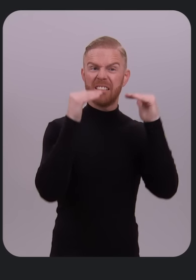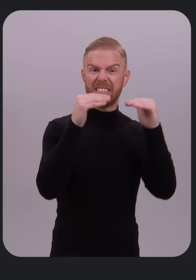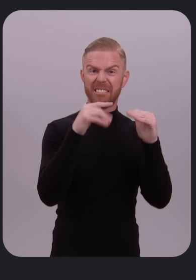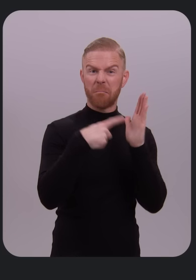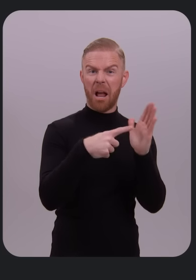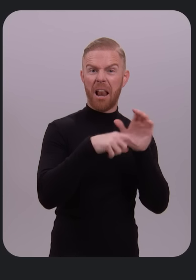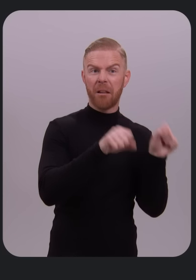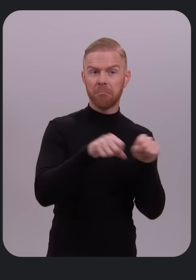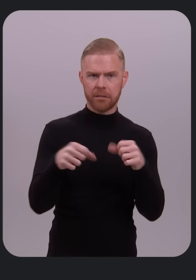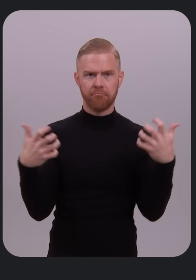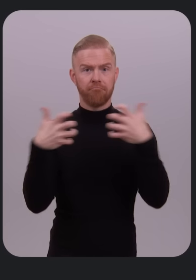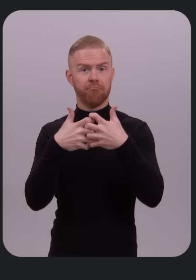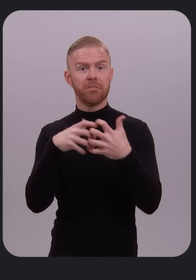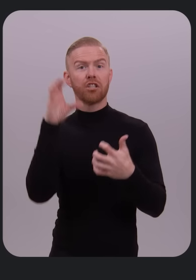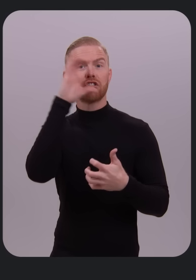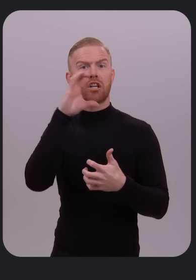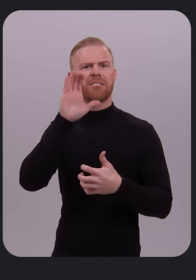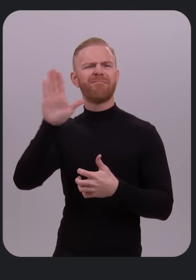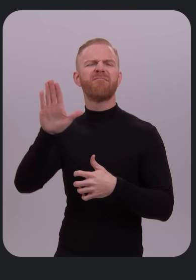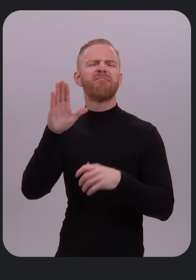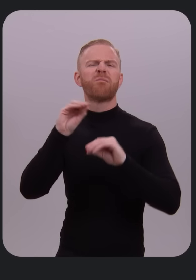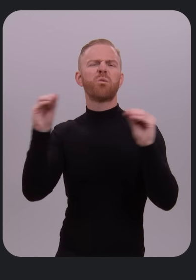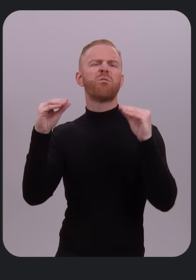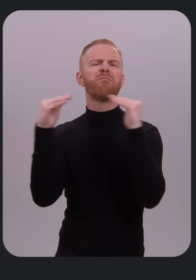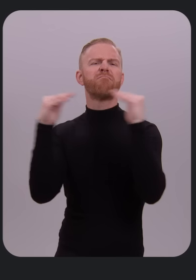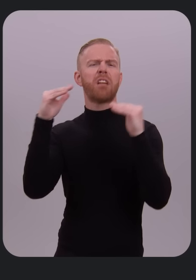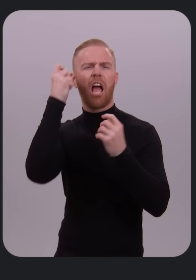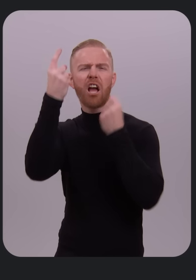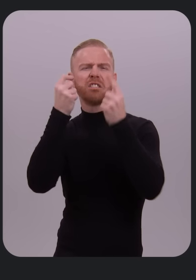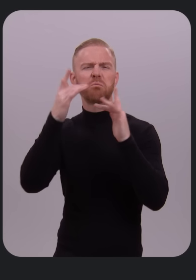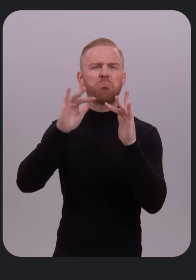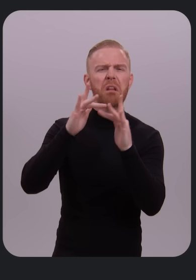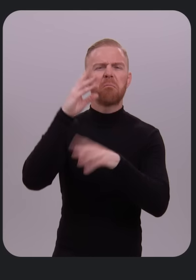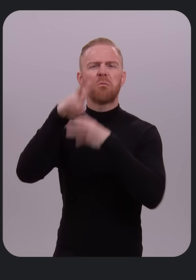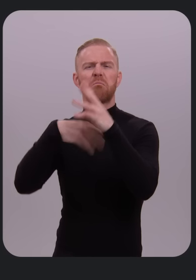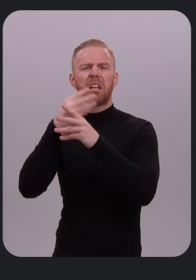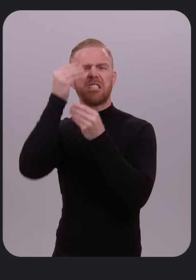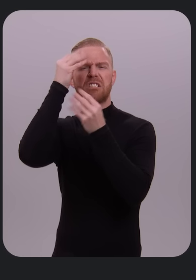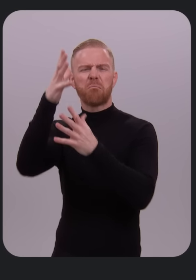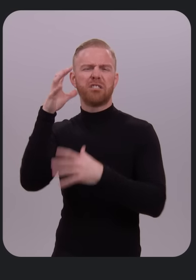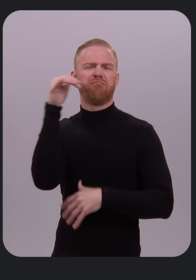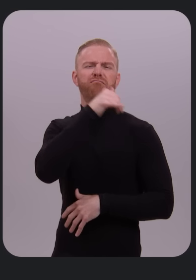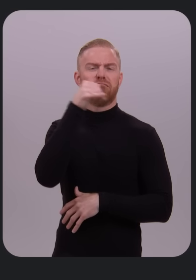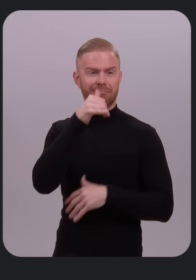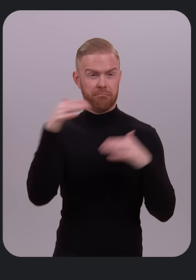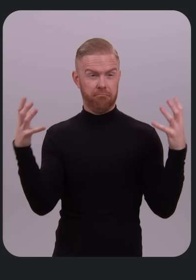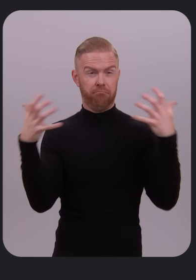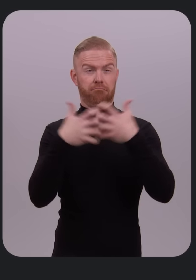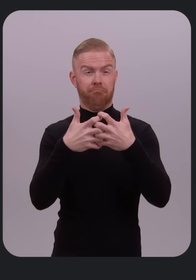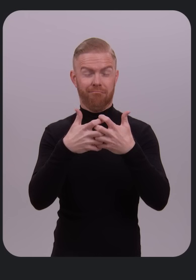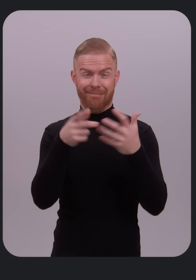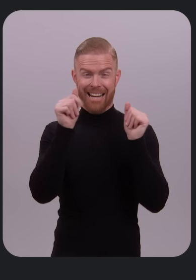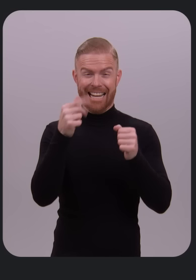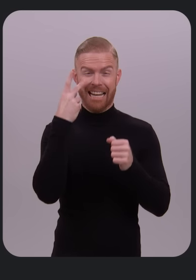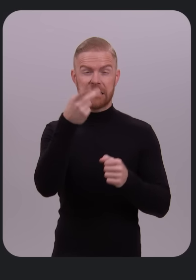unparalleled understanding of the web and the world's information. Today, you'll see how you can ask anything,